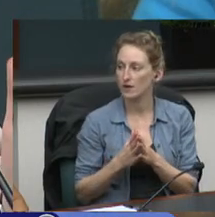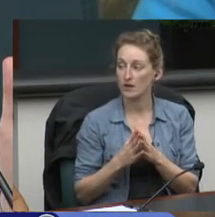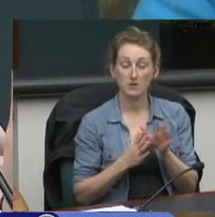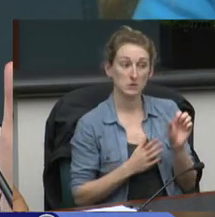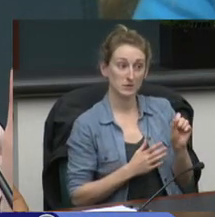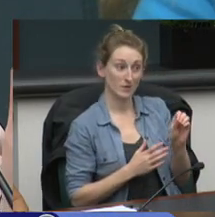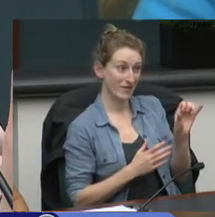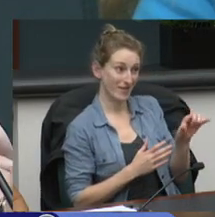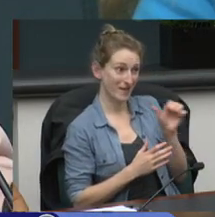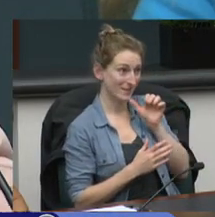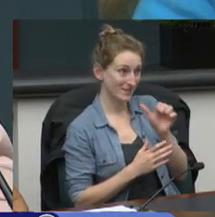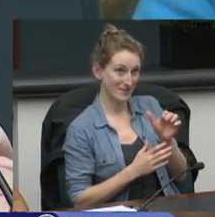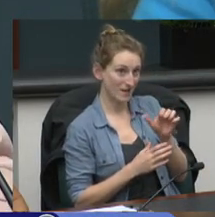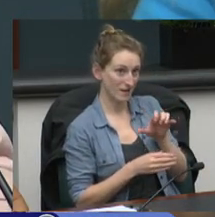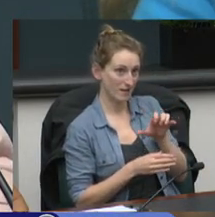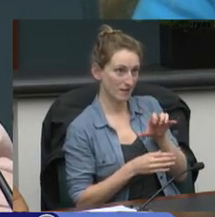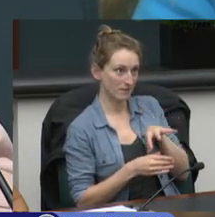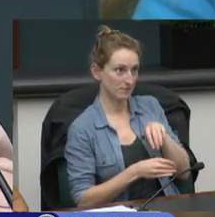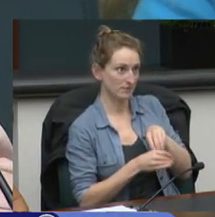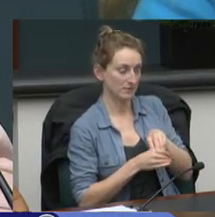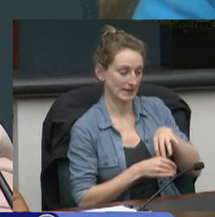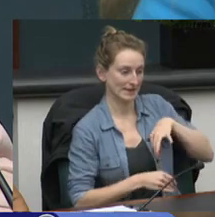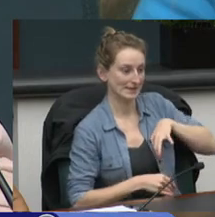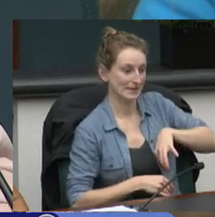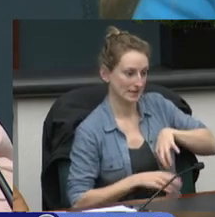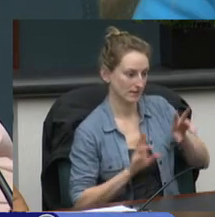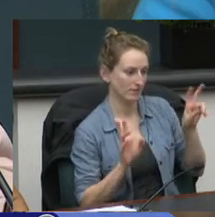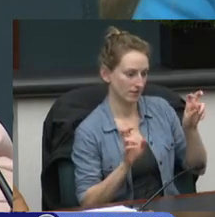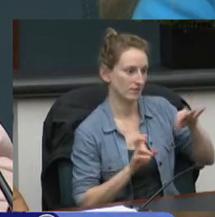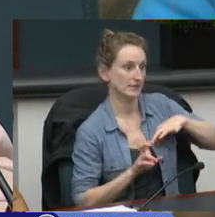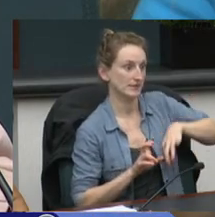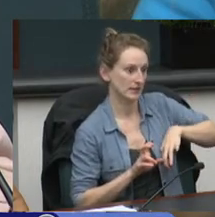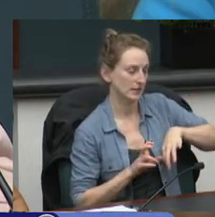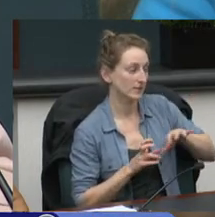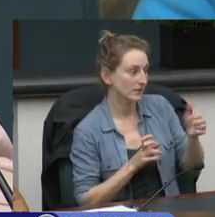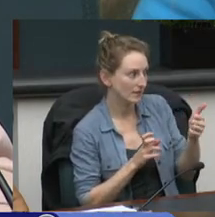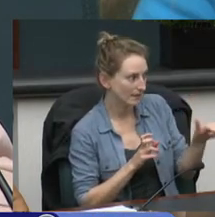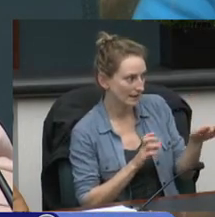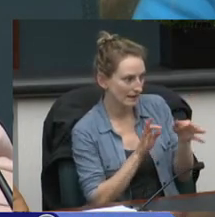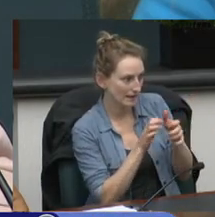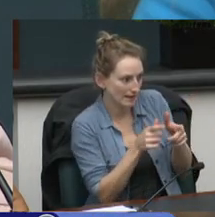an incentive requirement is there any language in in this document that